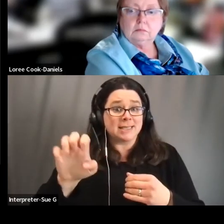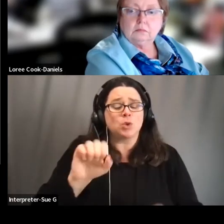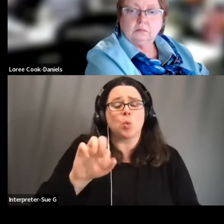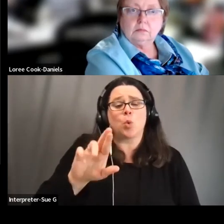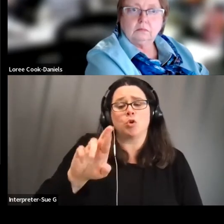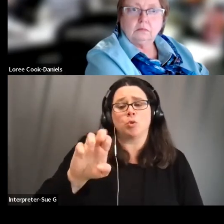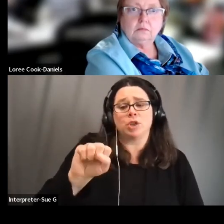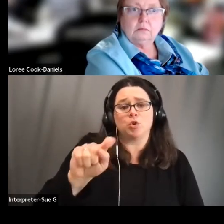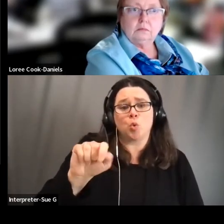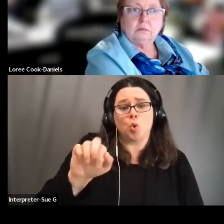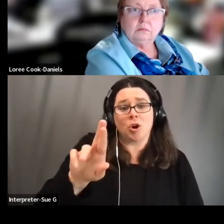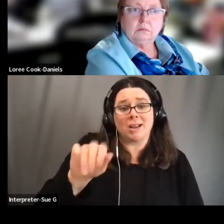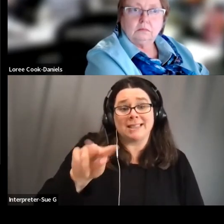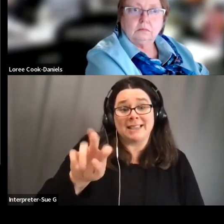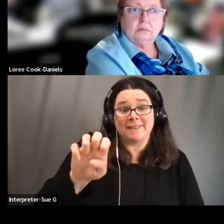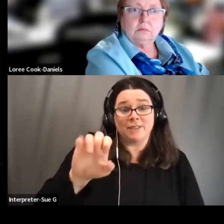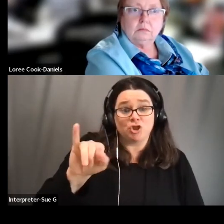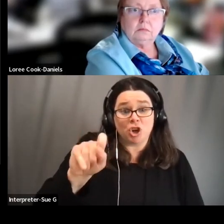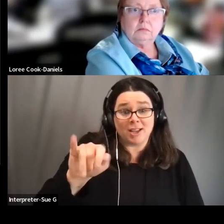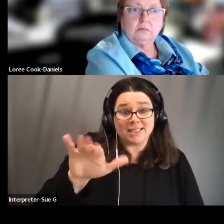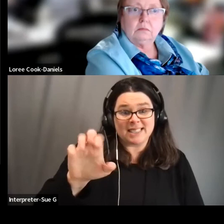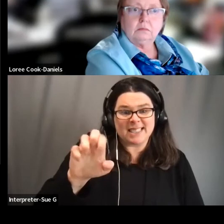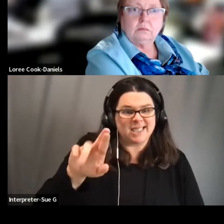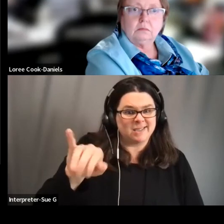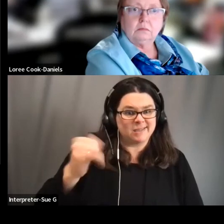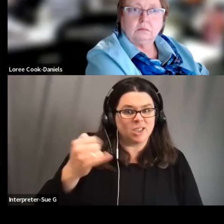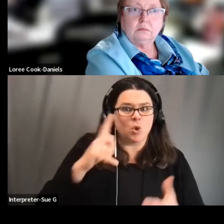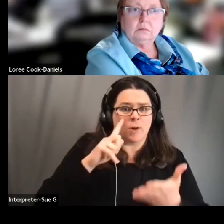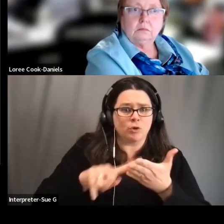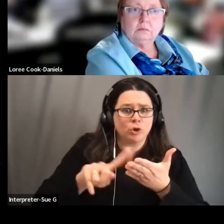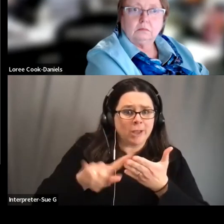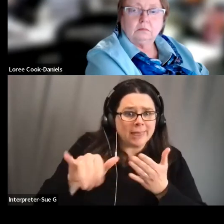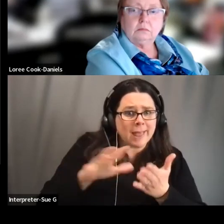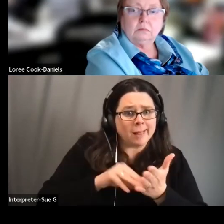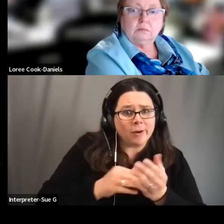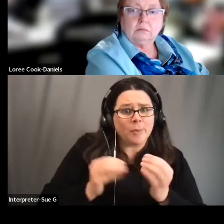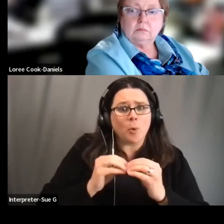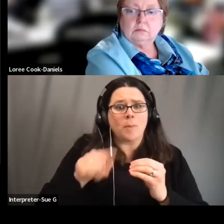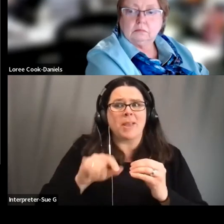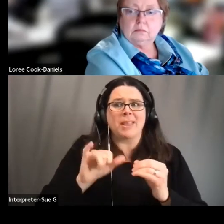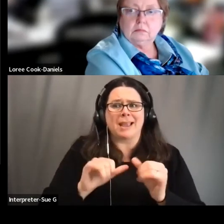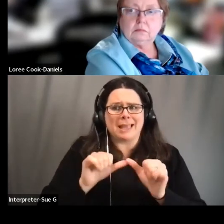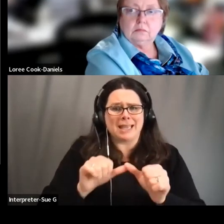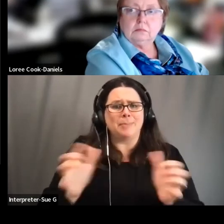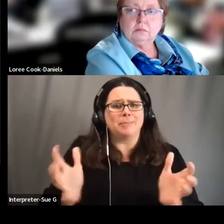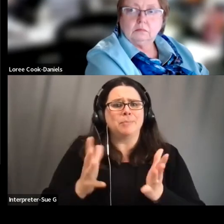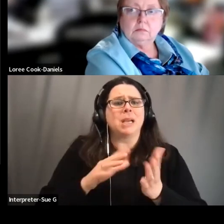Maybe those are the places you need to go learn. So I encourage all of us to be curious